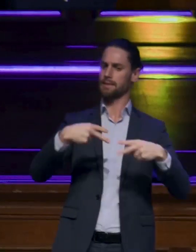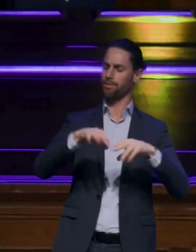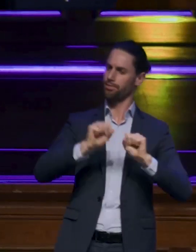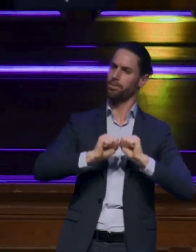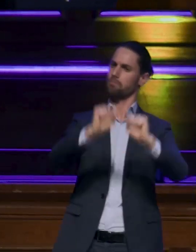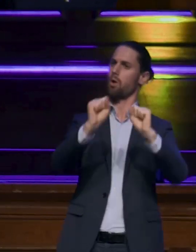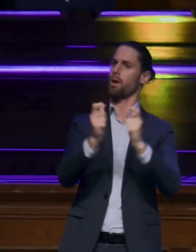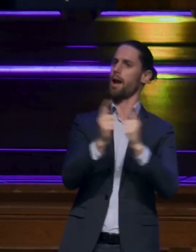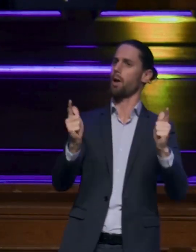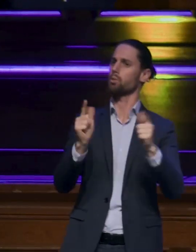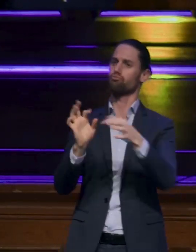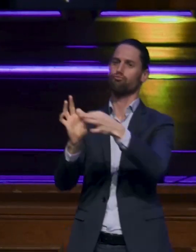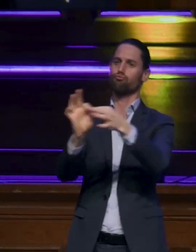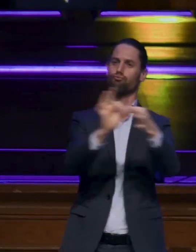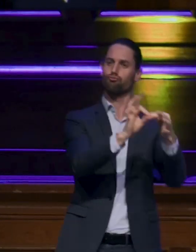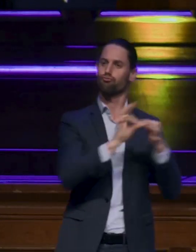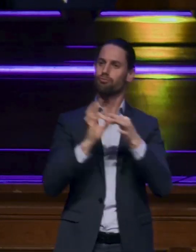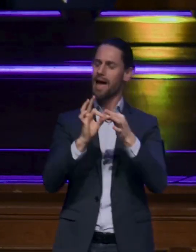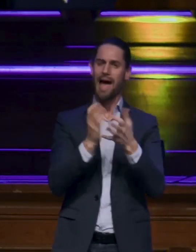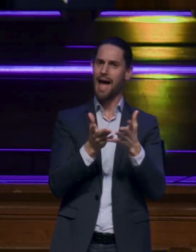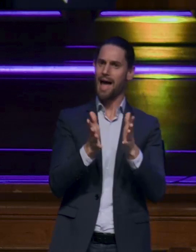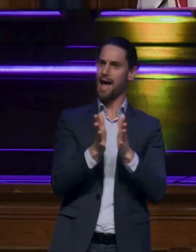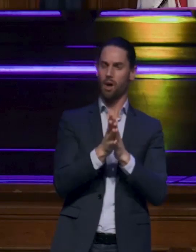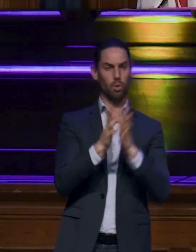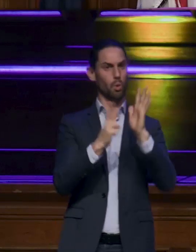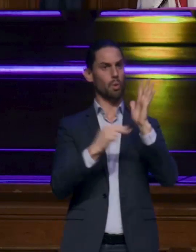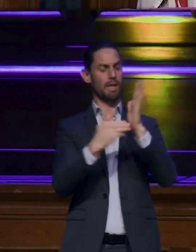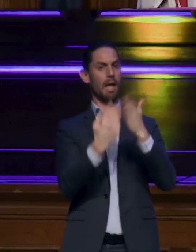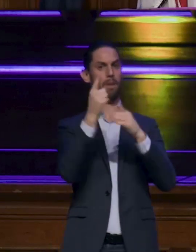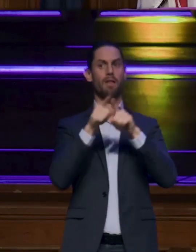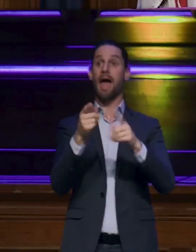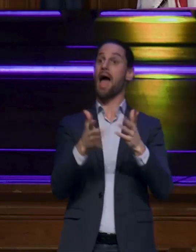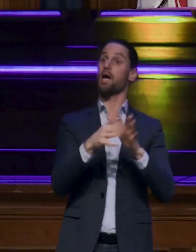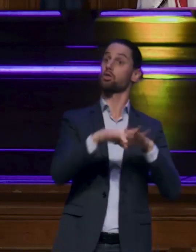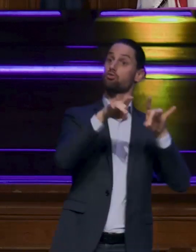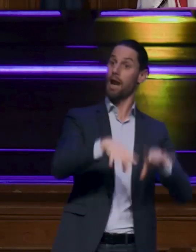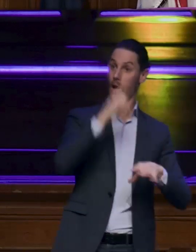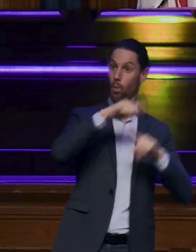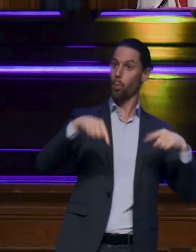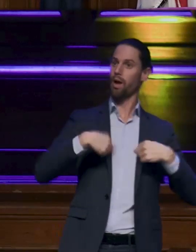all mutually owned yeah how do you get to mutual ownership well we just I